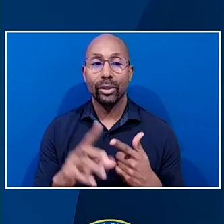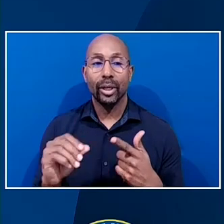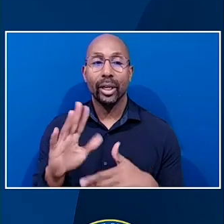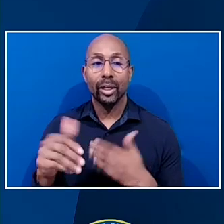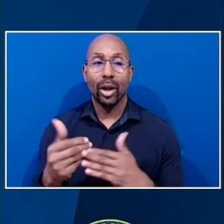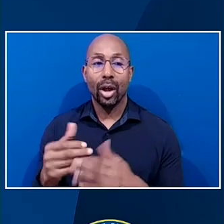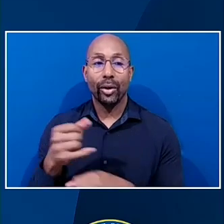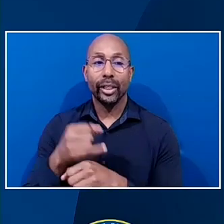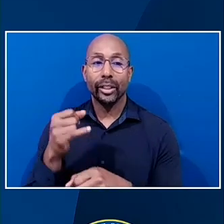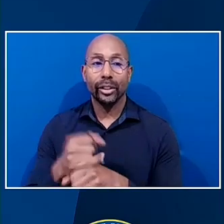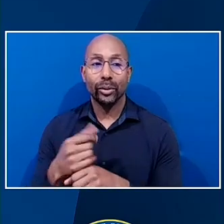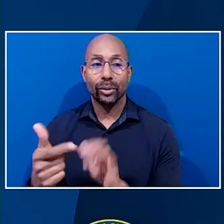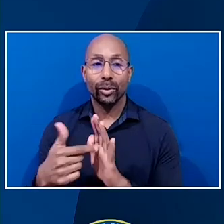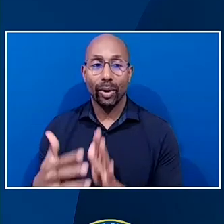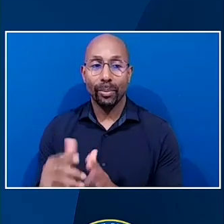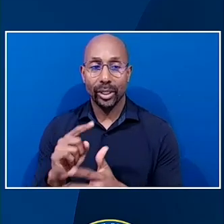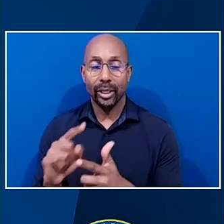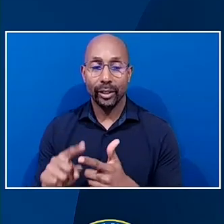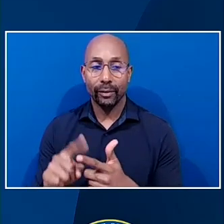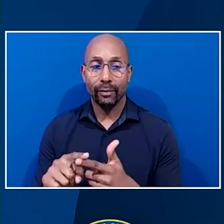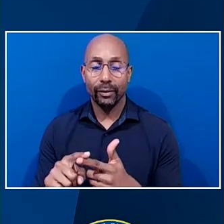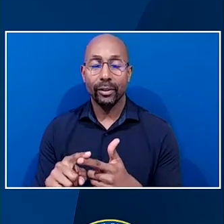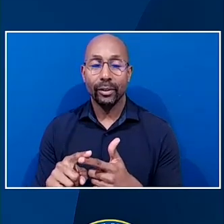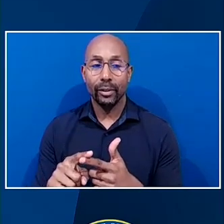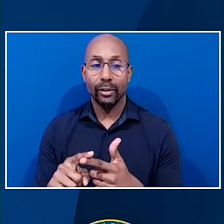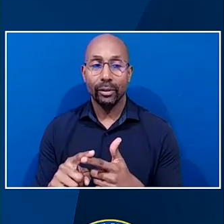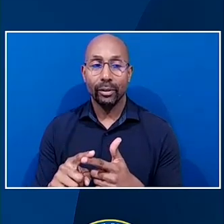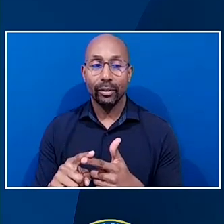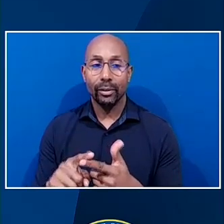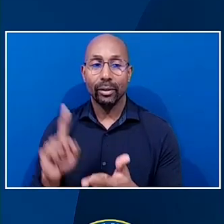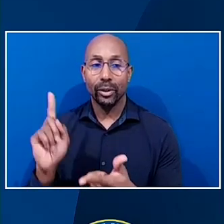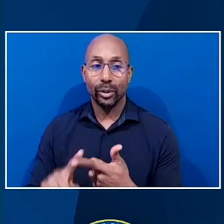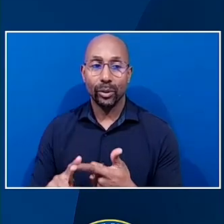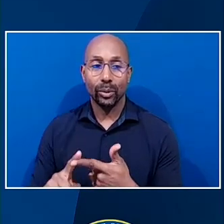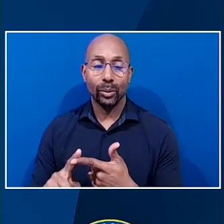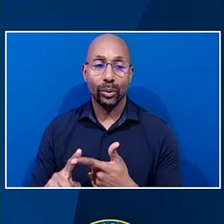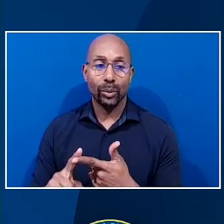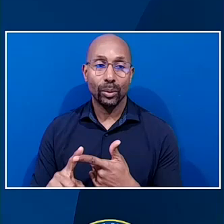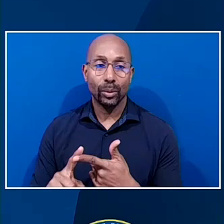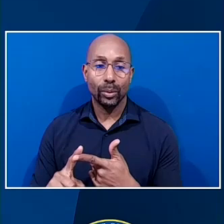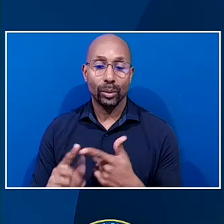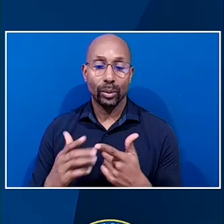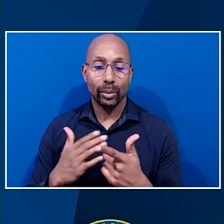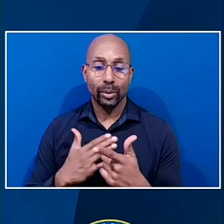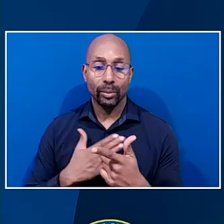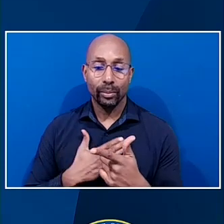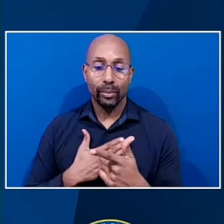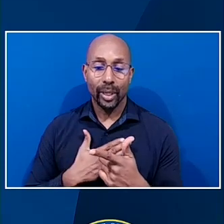representatives. To my eye, but I don't have that list open in front of me, that includes the